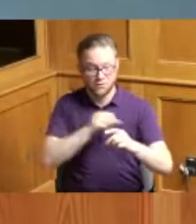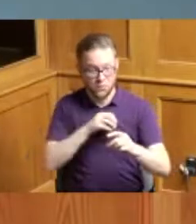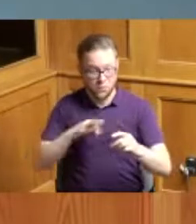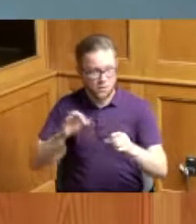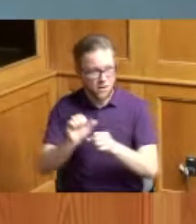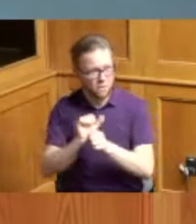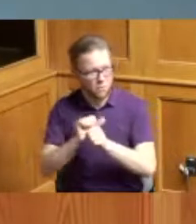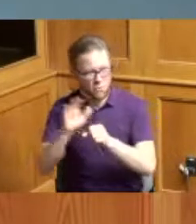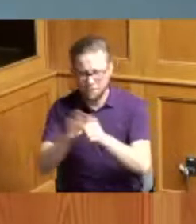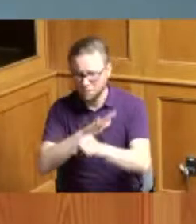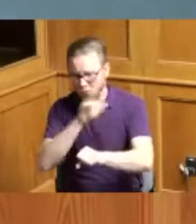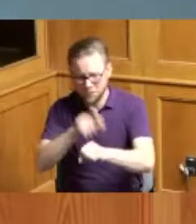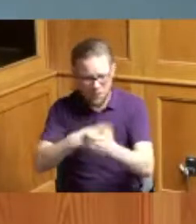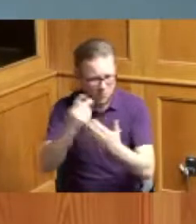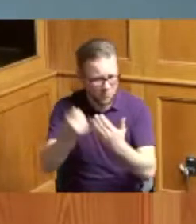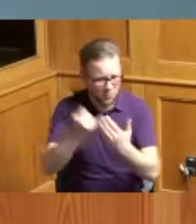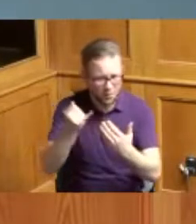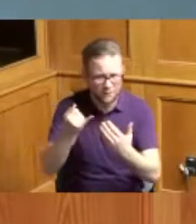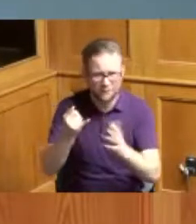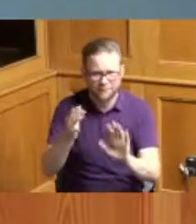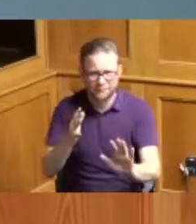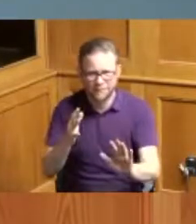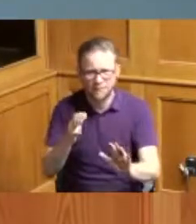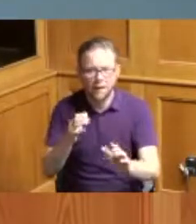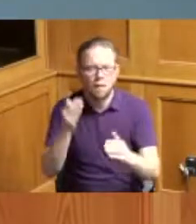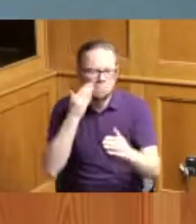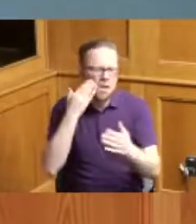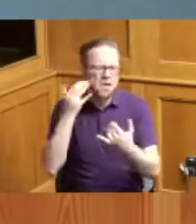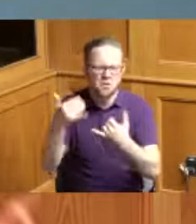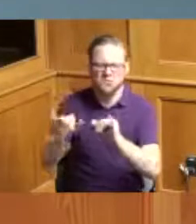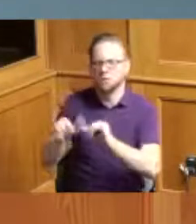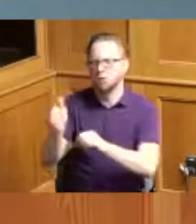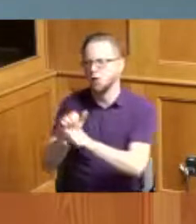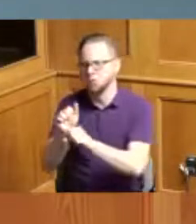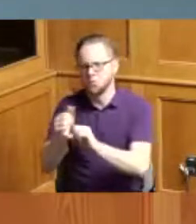time on this project I know it didn't stop them from doing other things like rental assistance